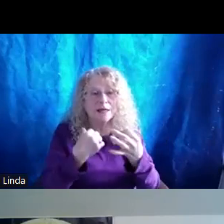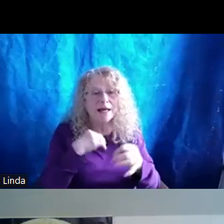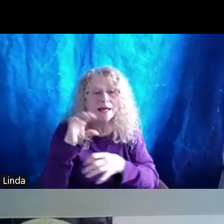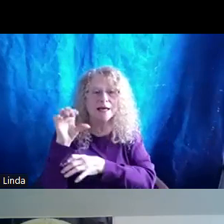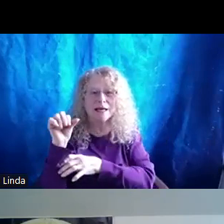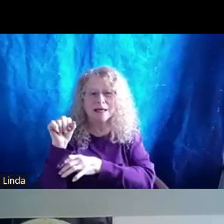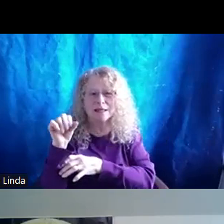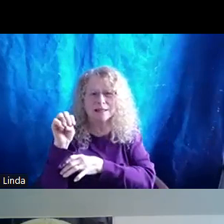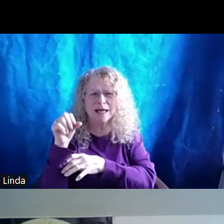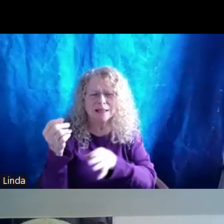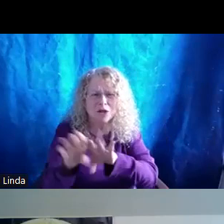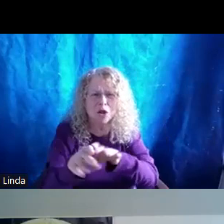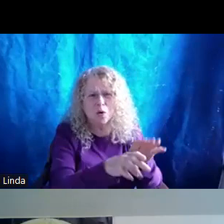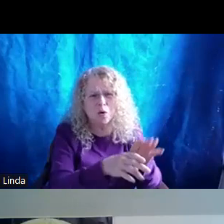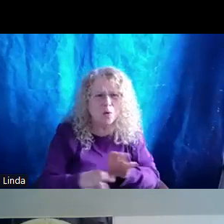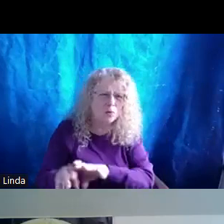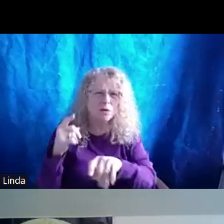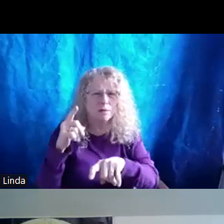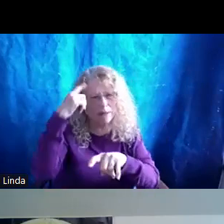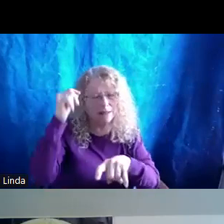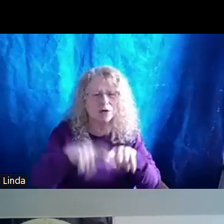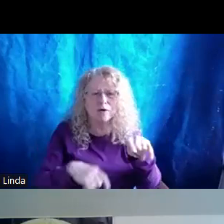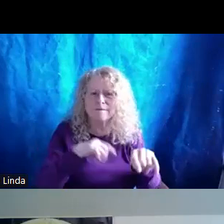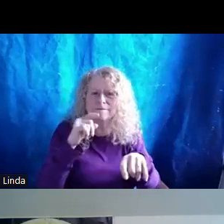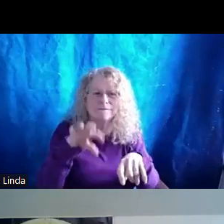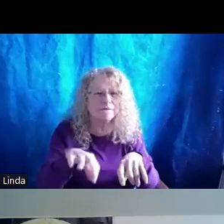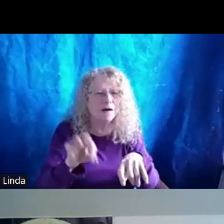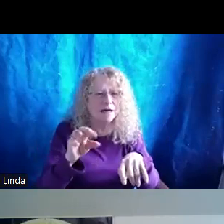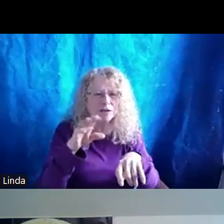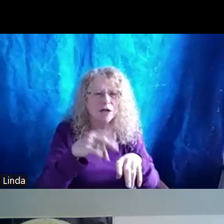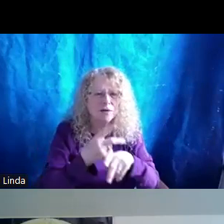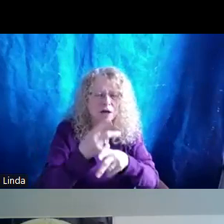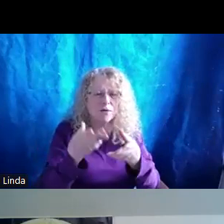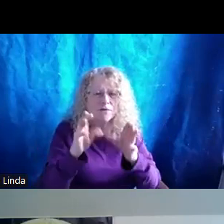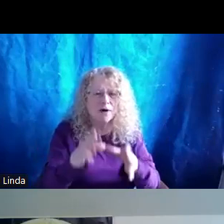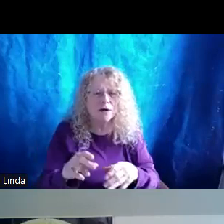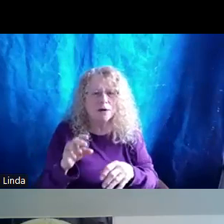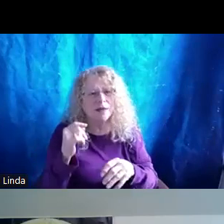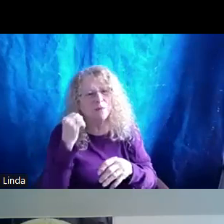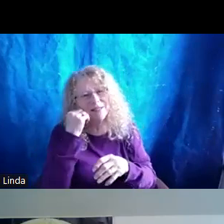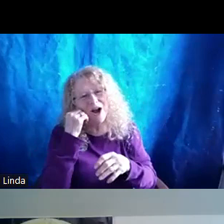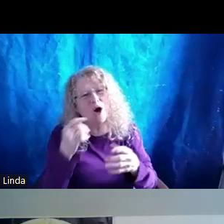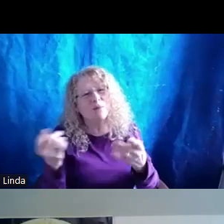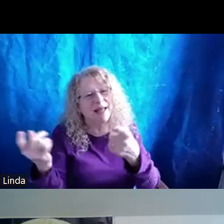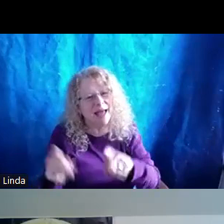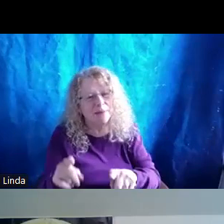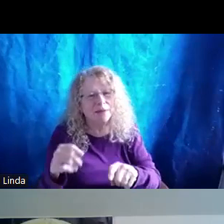THIS WAS A COMMON THEME THEY WERE USING CARE PROVIDERS THAT THEY DIDN'T REALIZE COULD BE